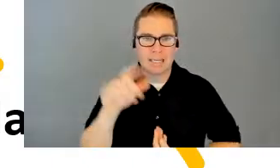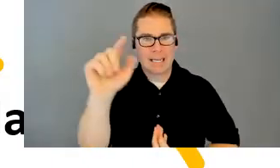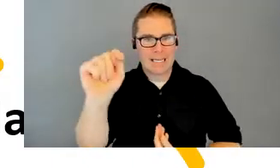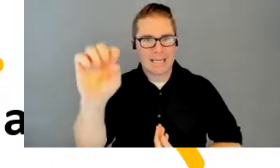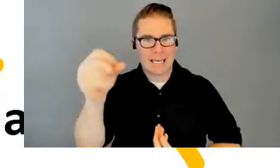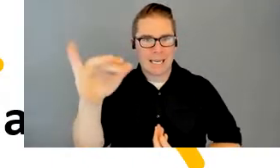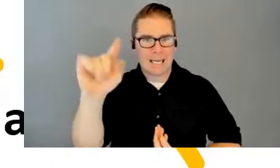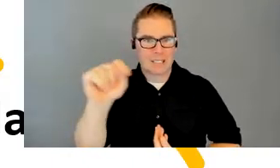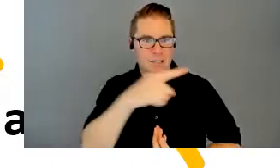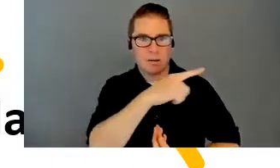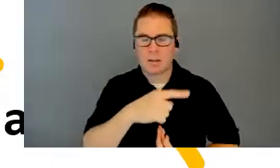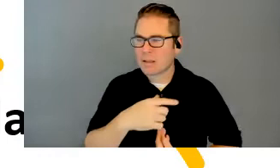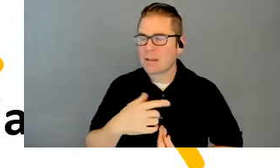They're condescending, they're demeaning.